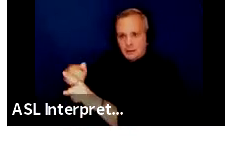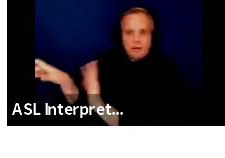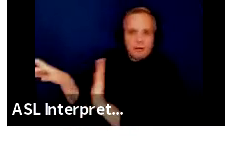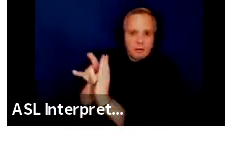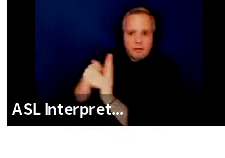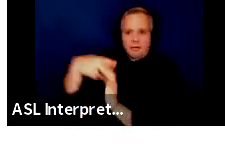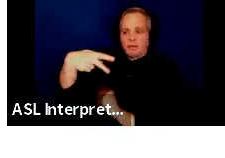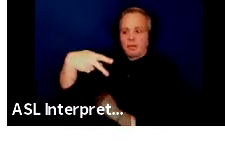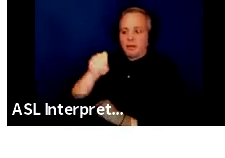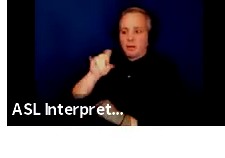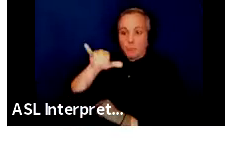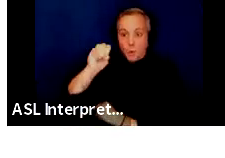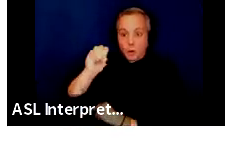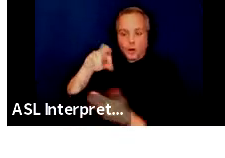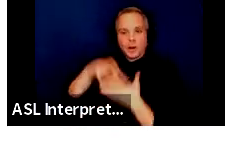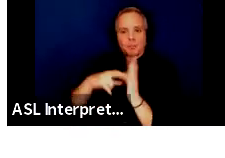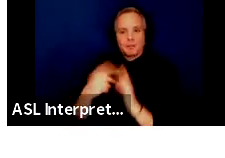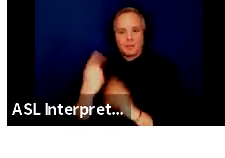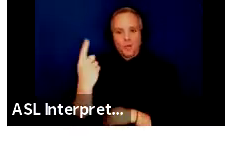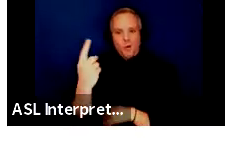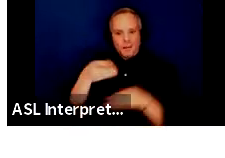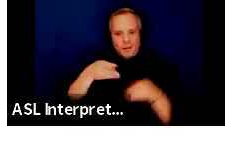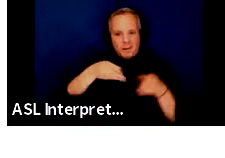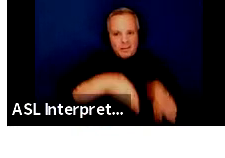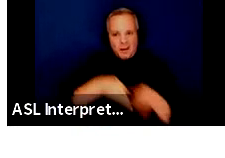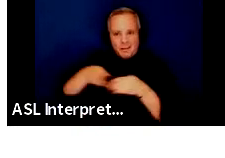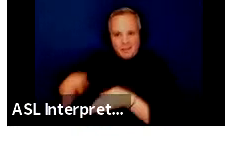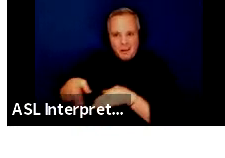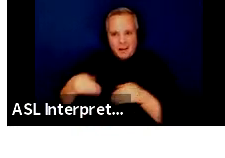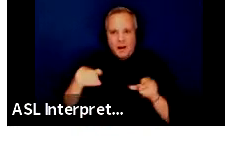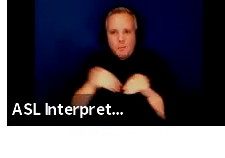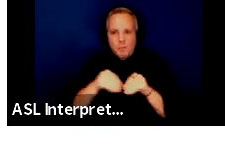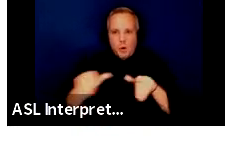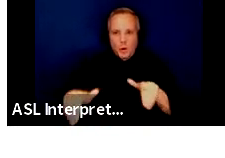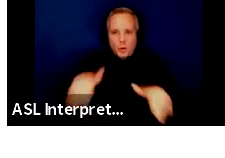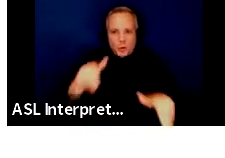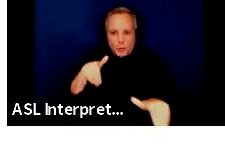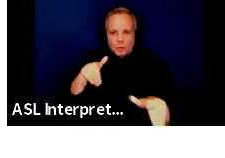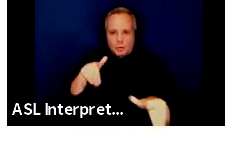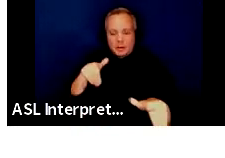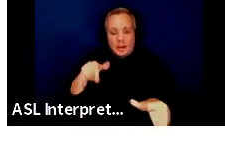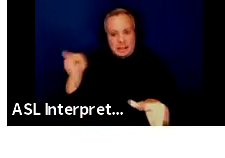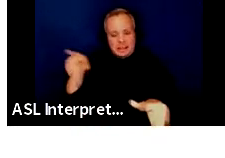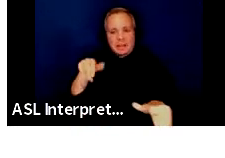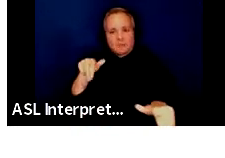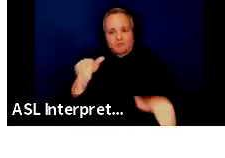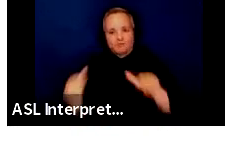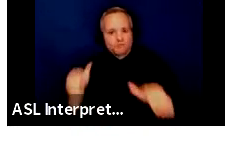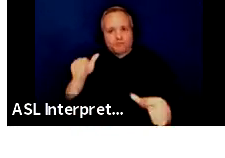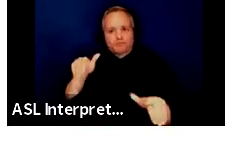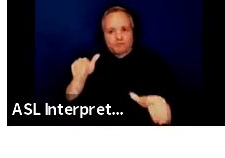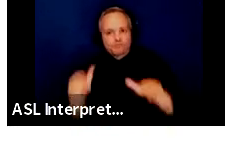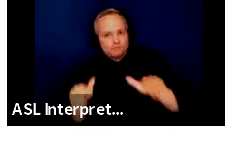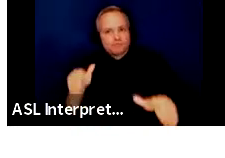HE HAD ONE LEG THAT WAS SHORTER THAN THE OTHER AND WALKED WITH A VERY NOTICEABLE LIMP. HE ACTUALLY JUST GREW UP